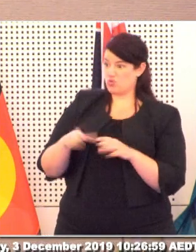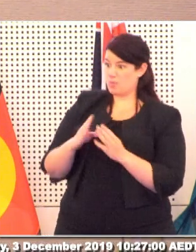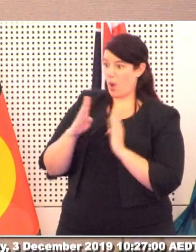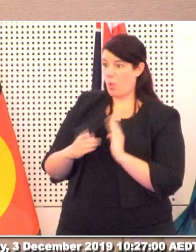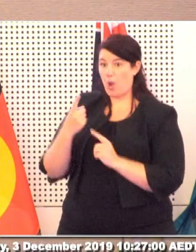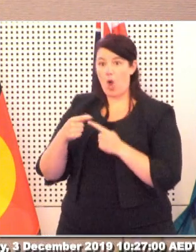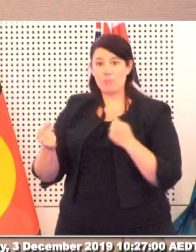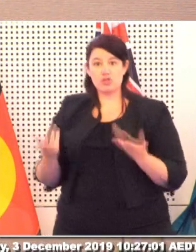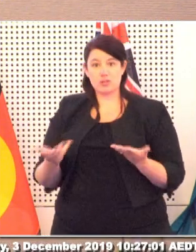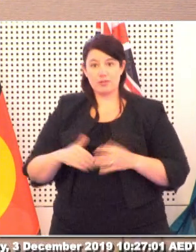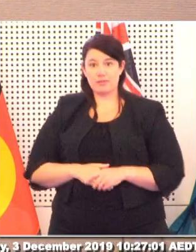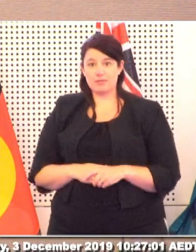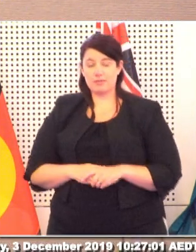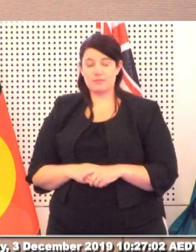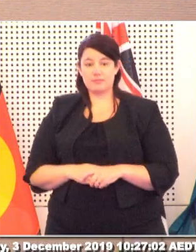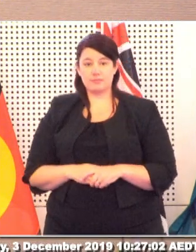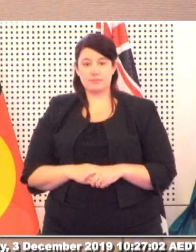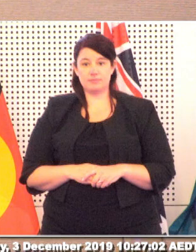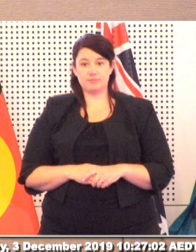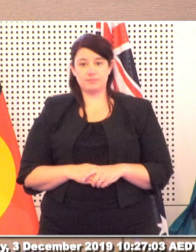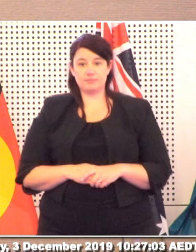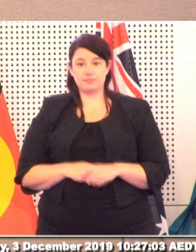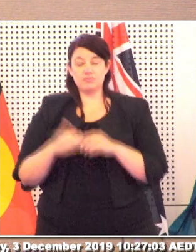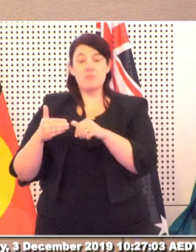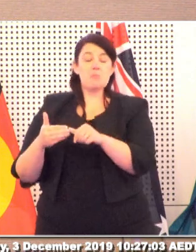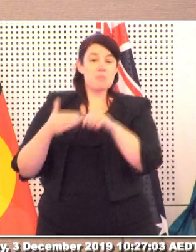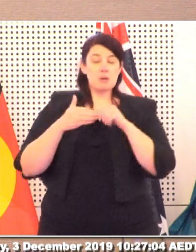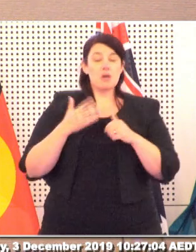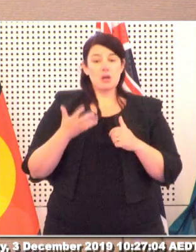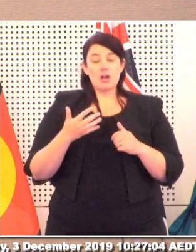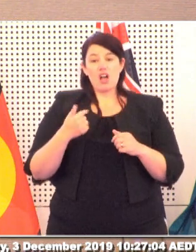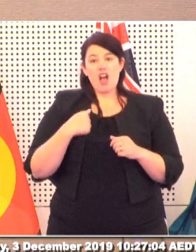The main rationale for group homes, I would describe as economies of